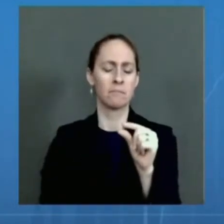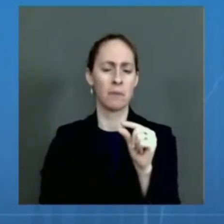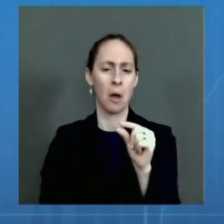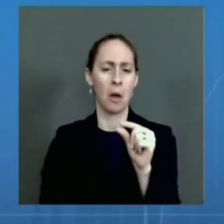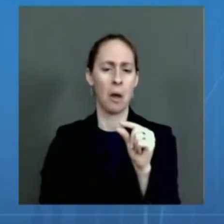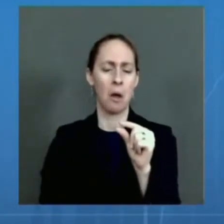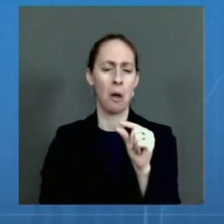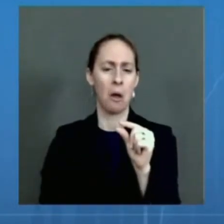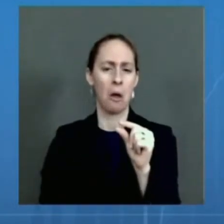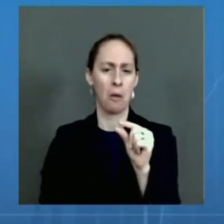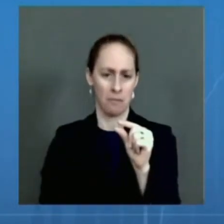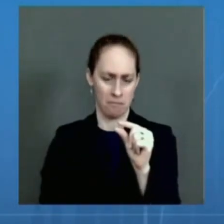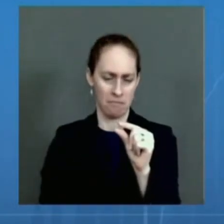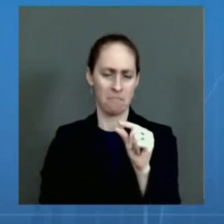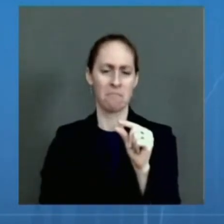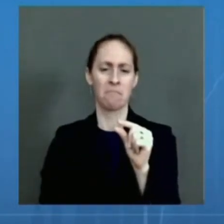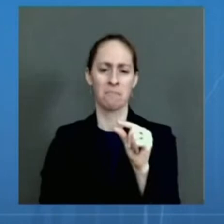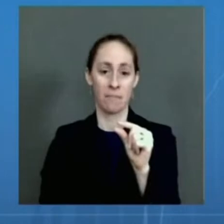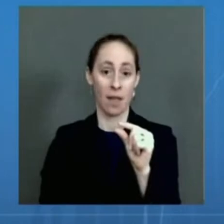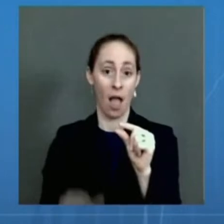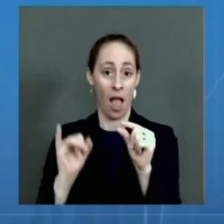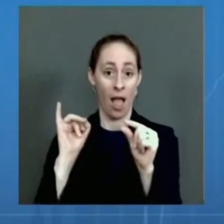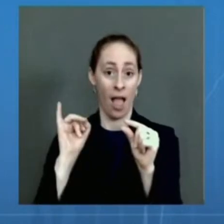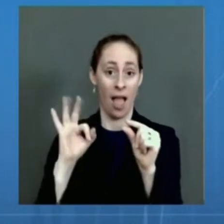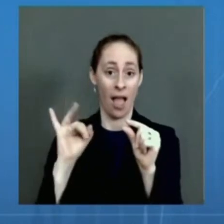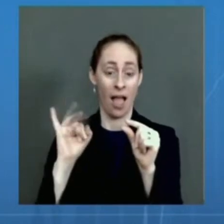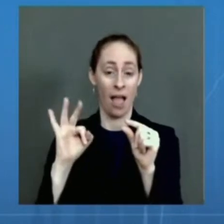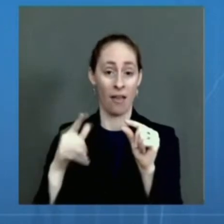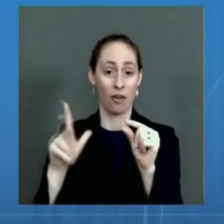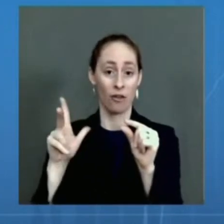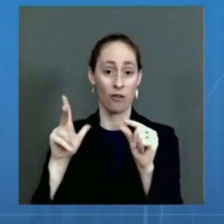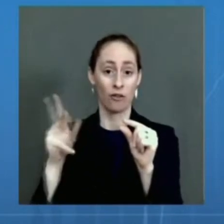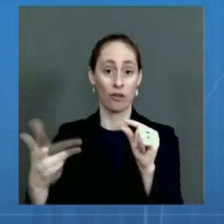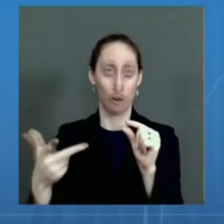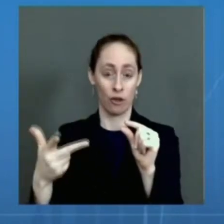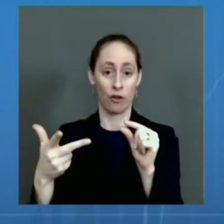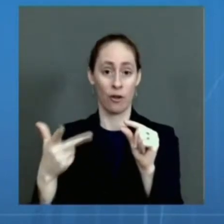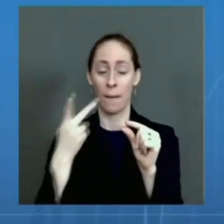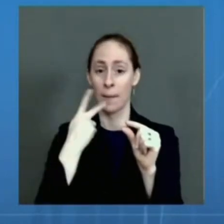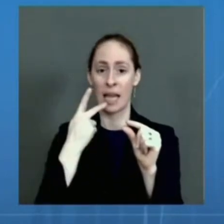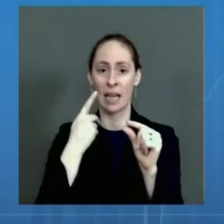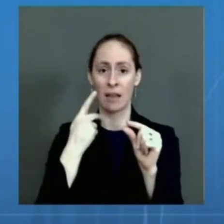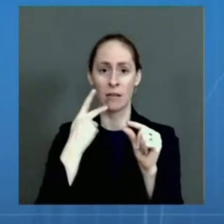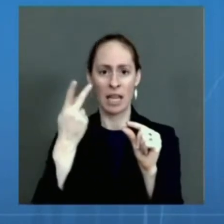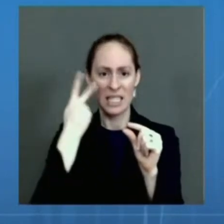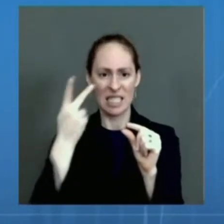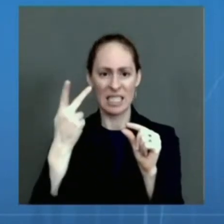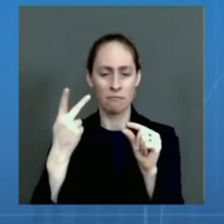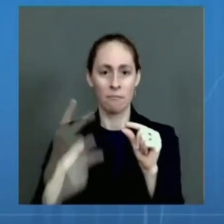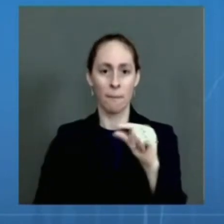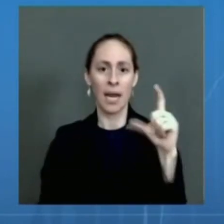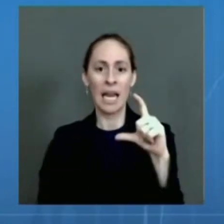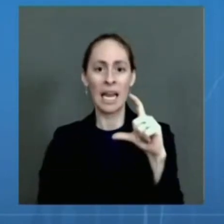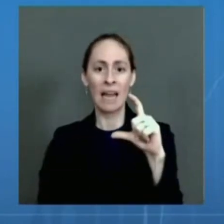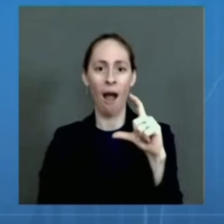WEEKS POST THE THIRD OR BOOSTER DOSE NOTE HOW MUCH IT GOES UP